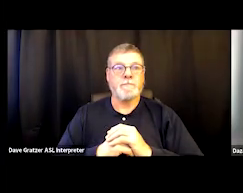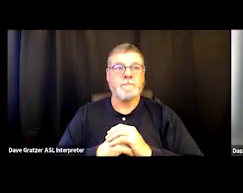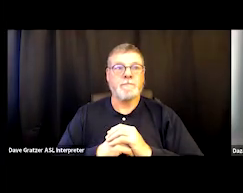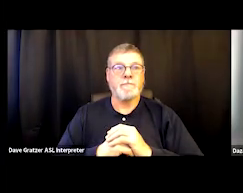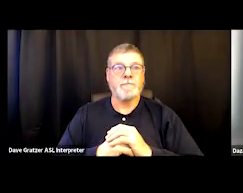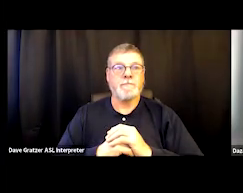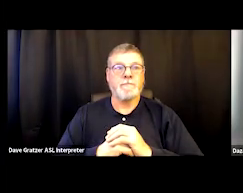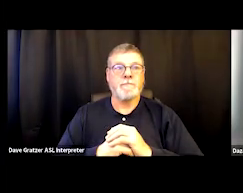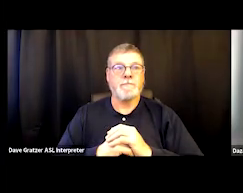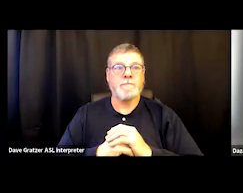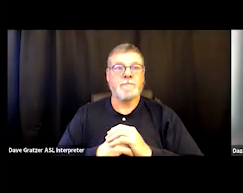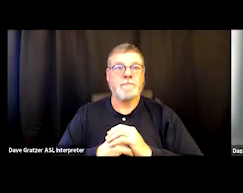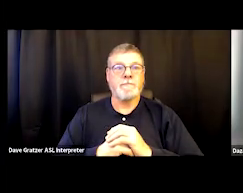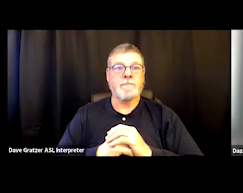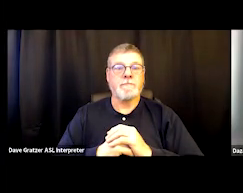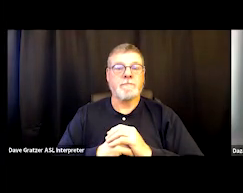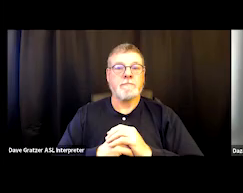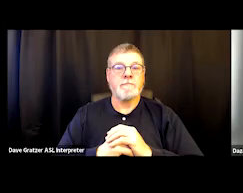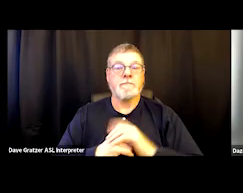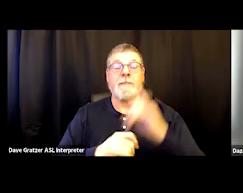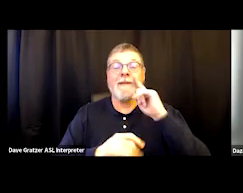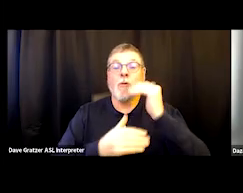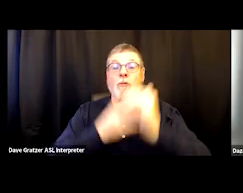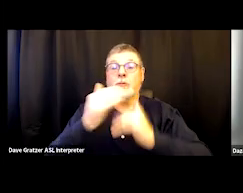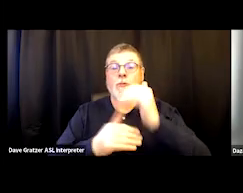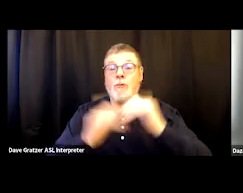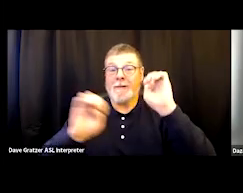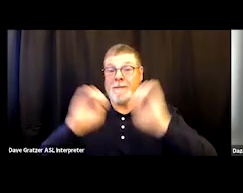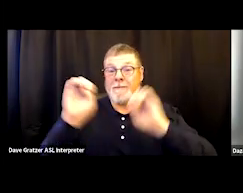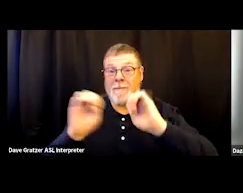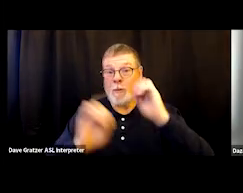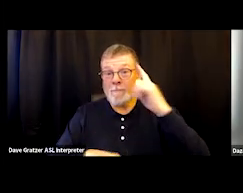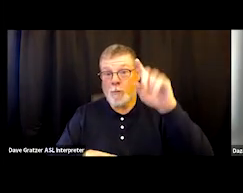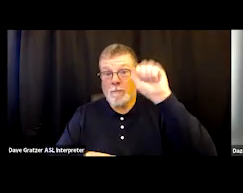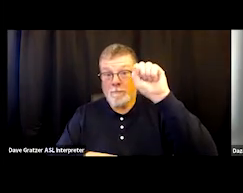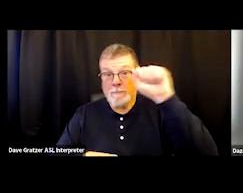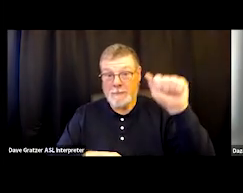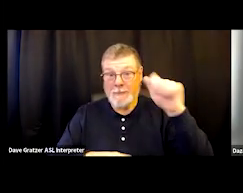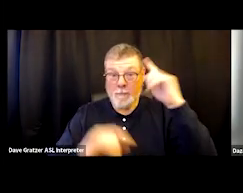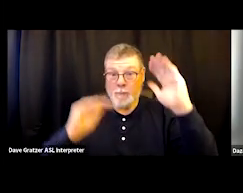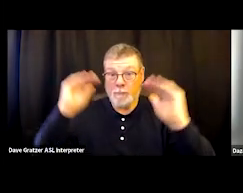This is the Social Security Sequential Evaluation for Adults, and this is the step-by-step process